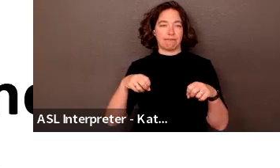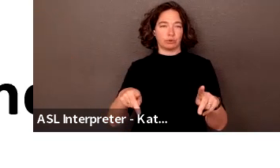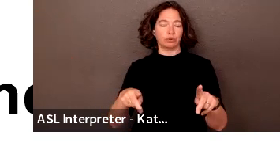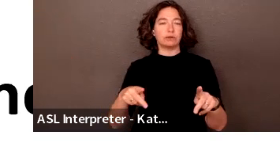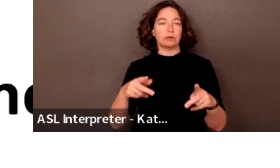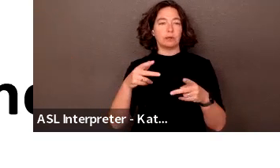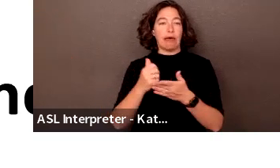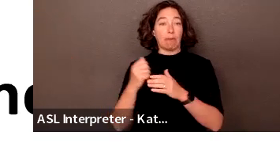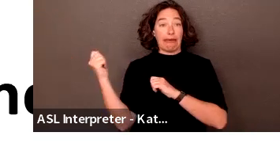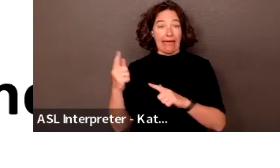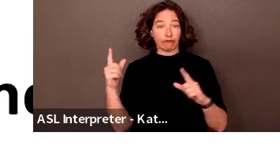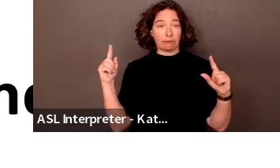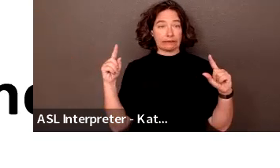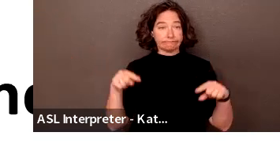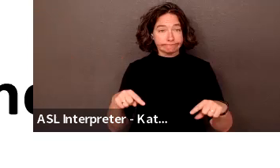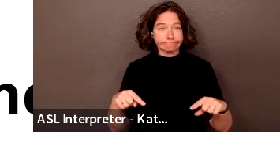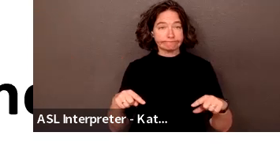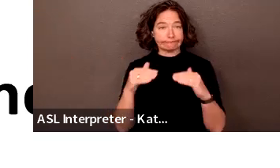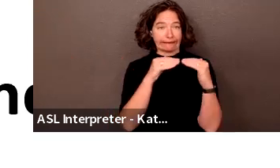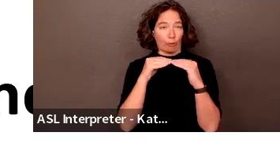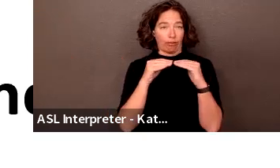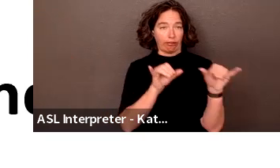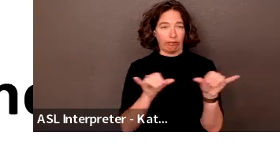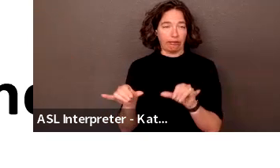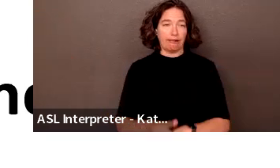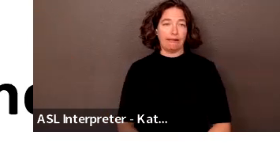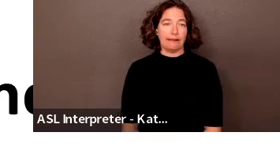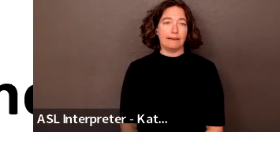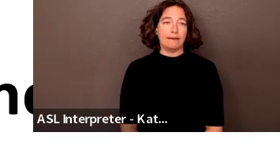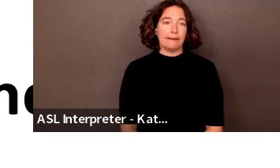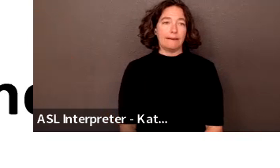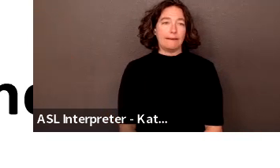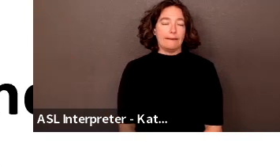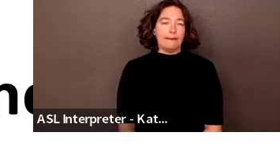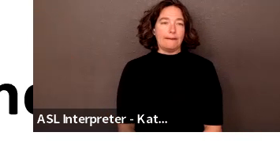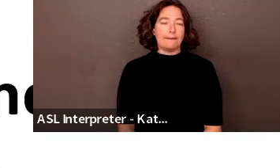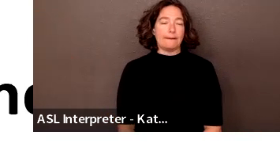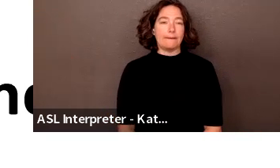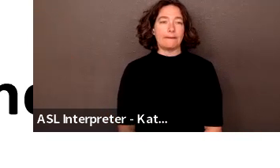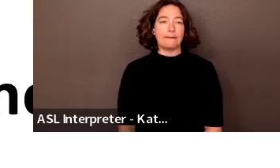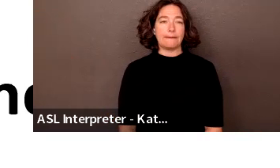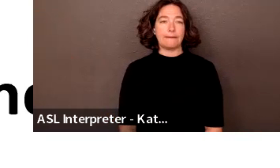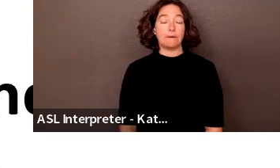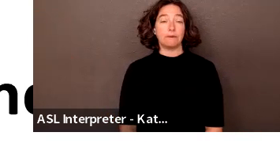the other corner. It's a smart assistive -- let me try that again, assistive device that helps for hybrid